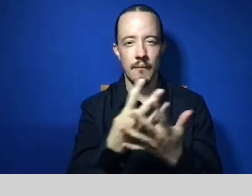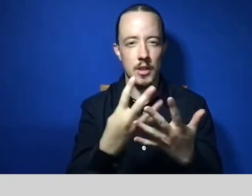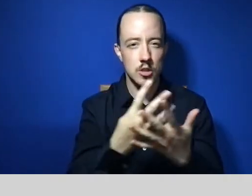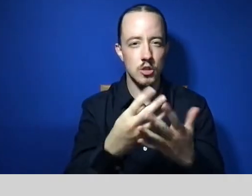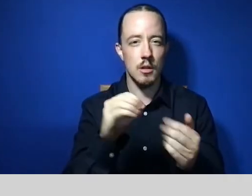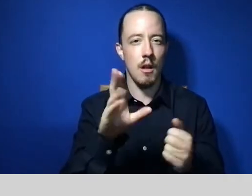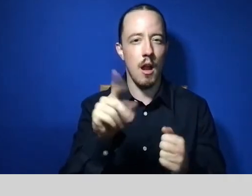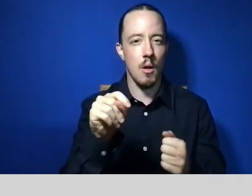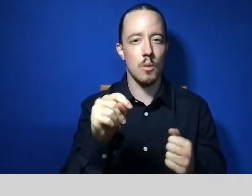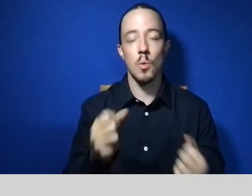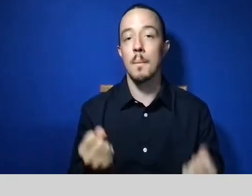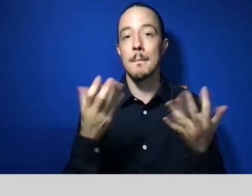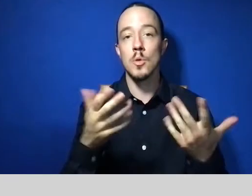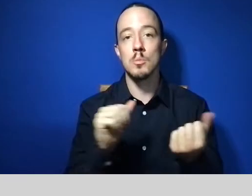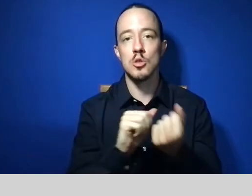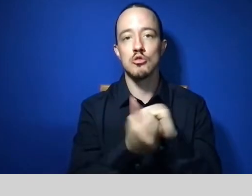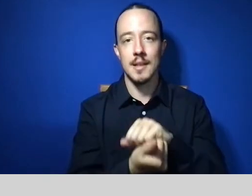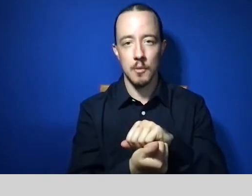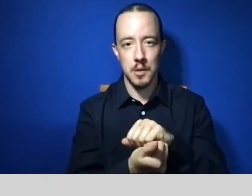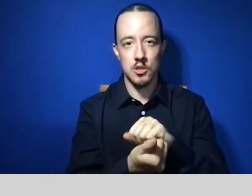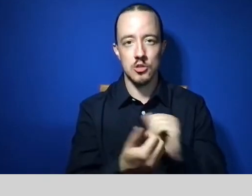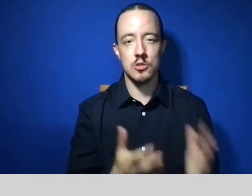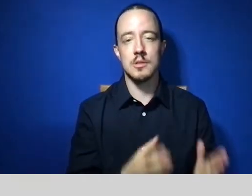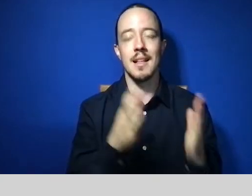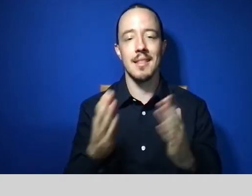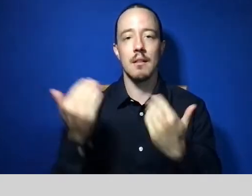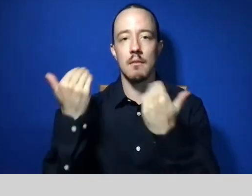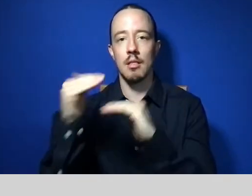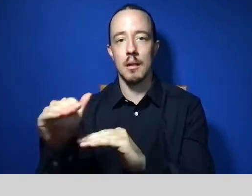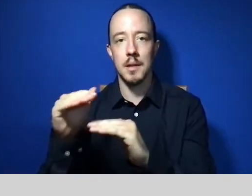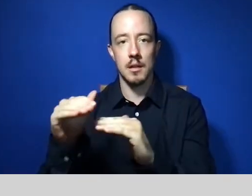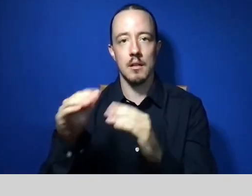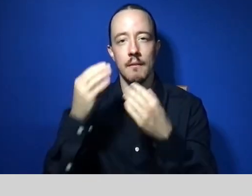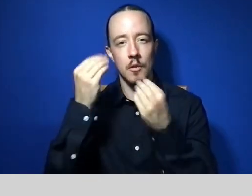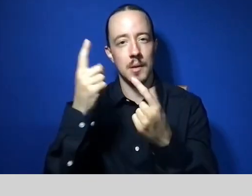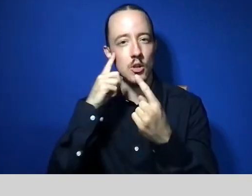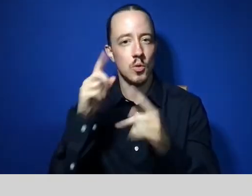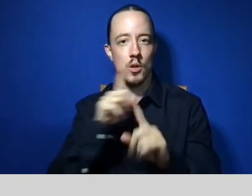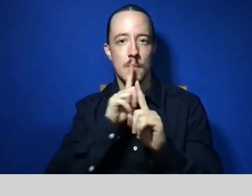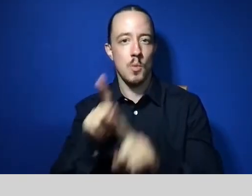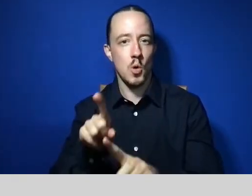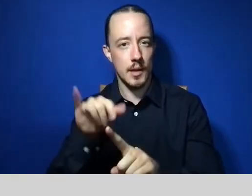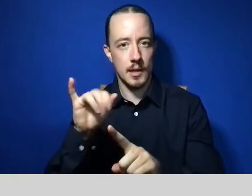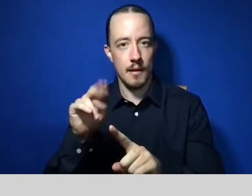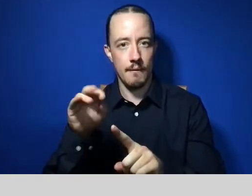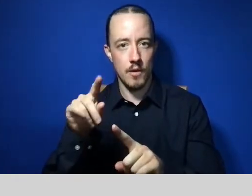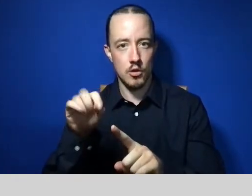We might do multiple transformations and then eventually we'll load our data into our reporting infrastructure.